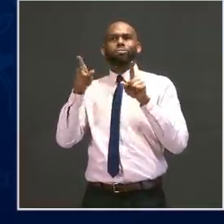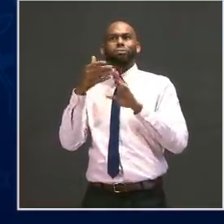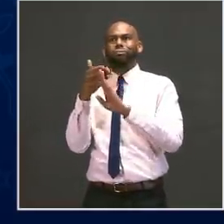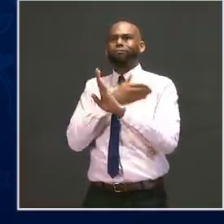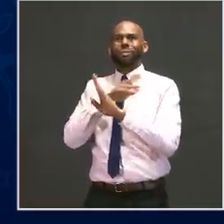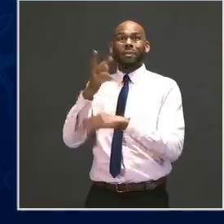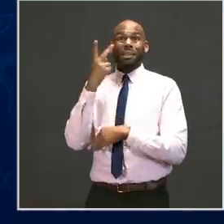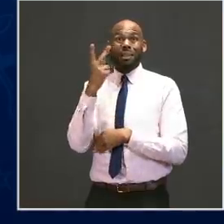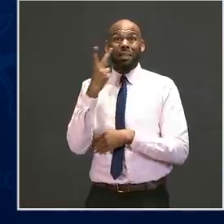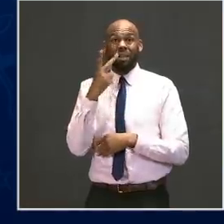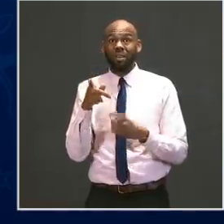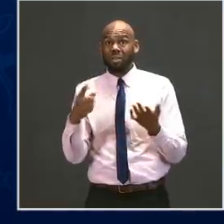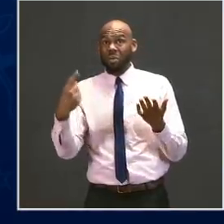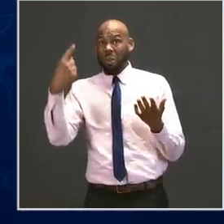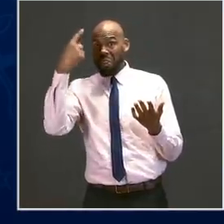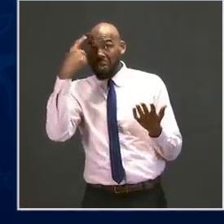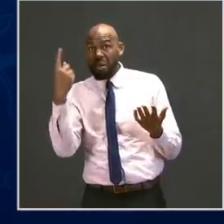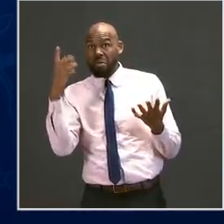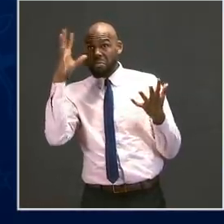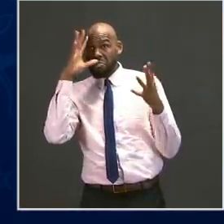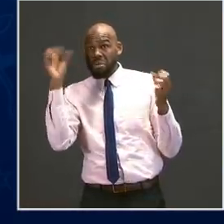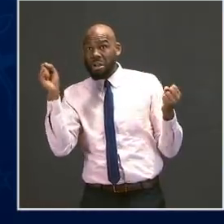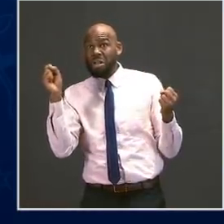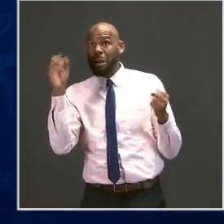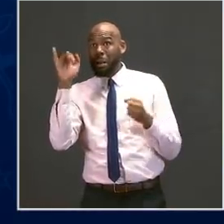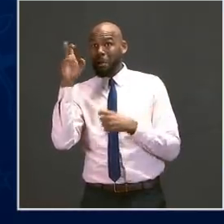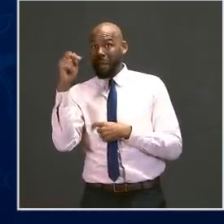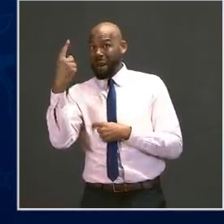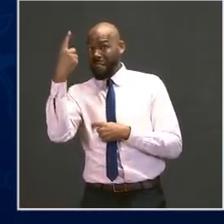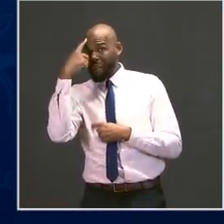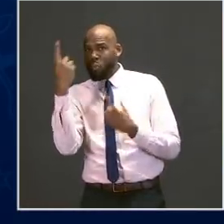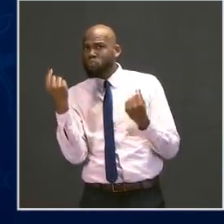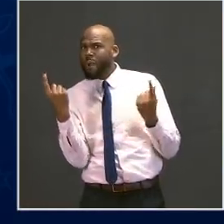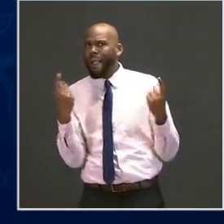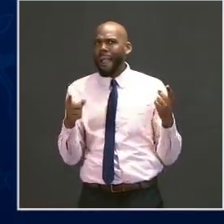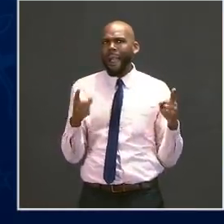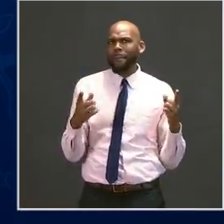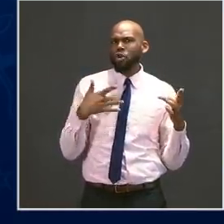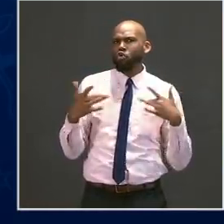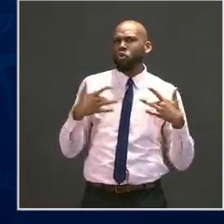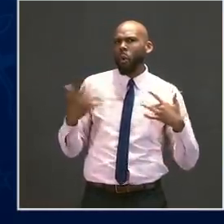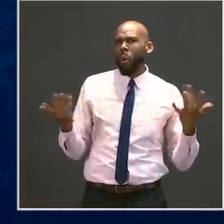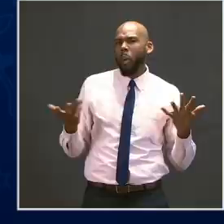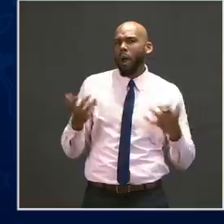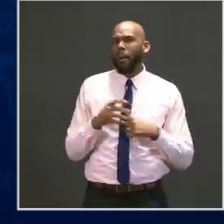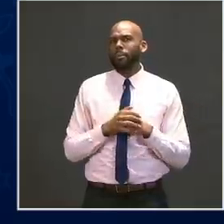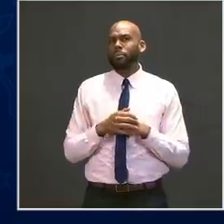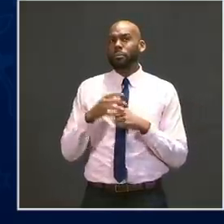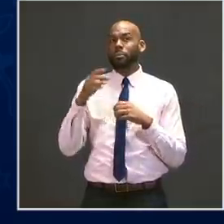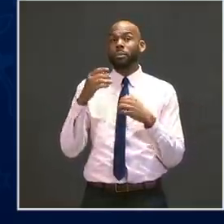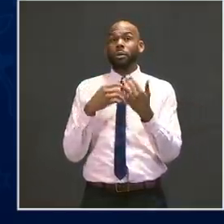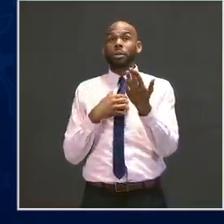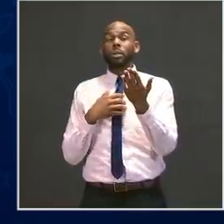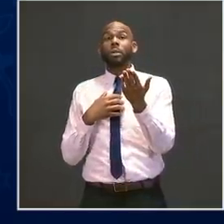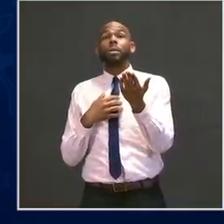is a possibility of former President Trump? Ms. Psaki: Well, I would say first, Kristen, that I think what he was referencing -- and I think the question -- I'm not --